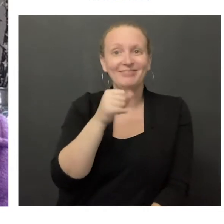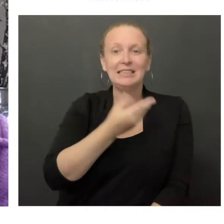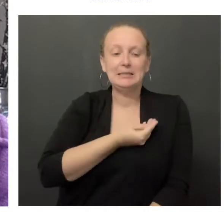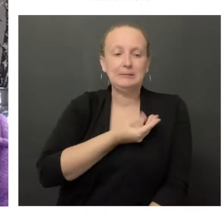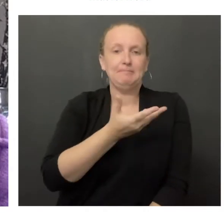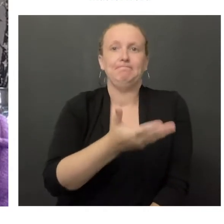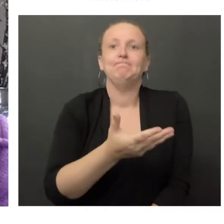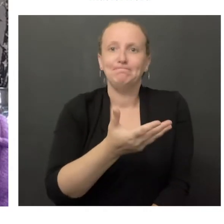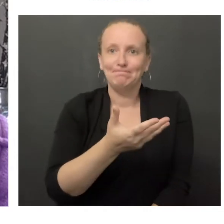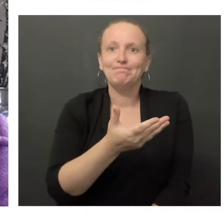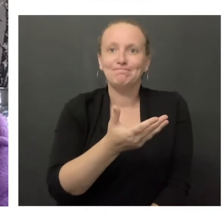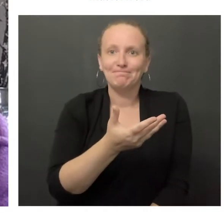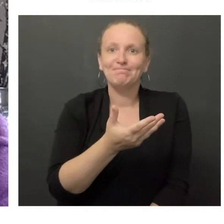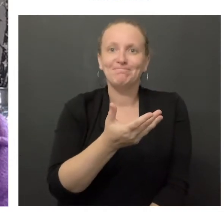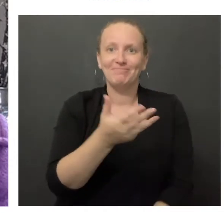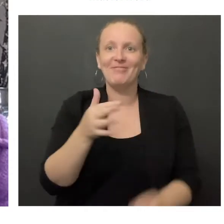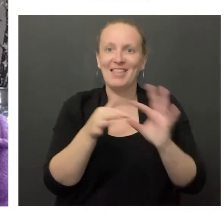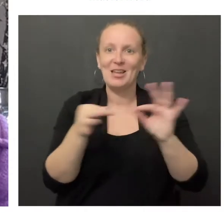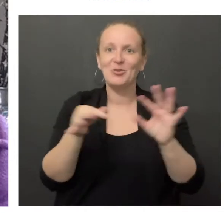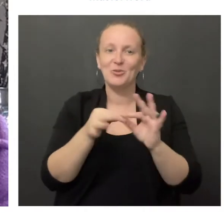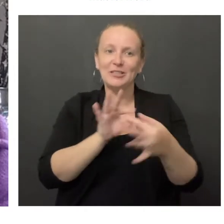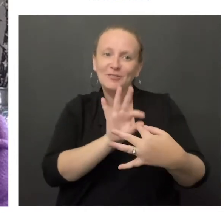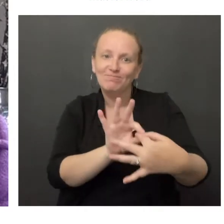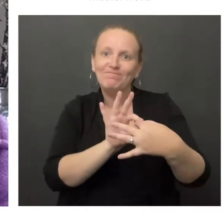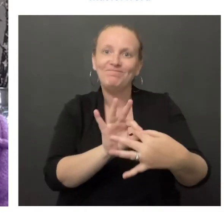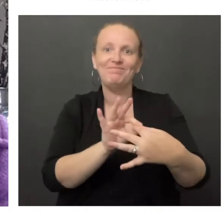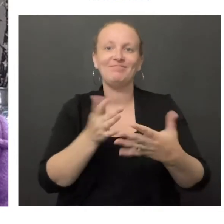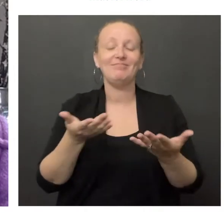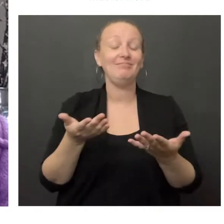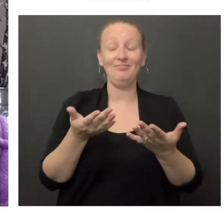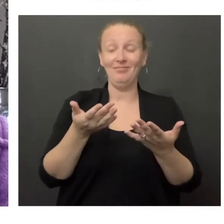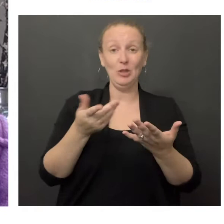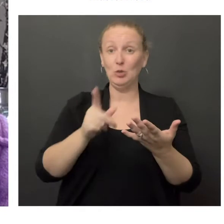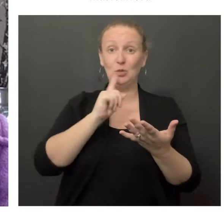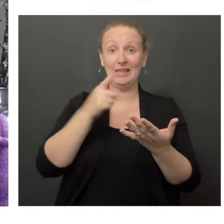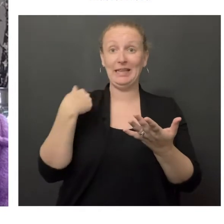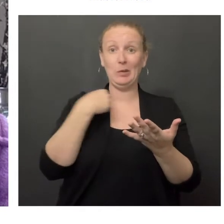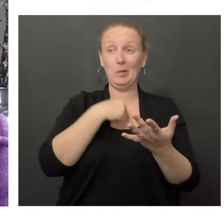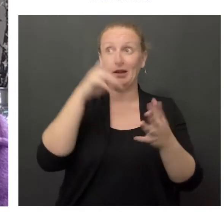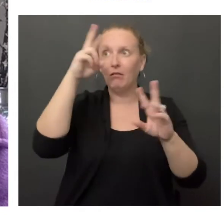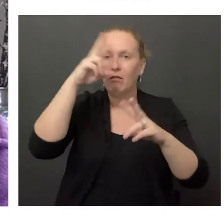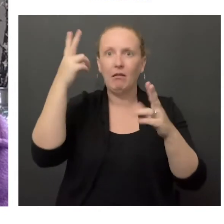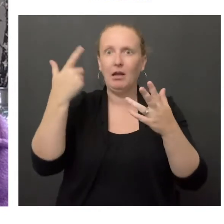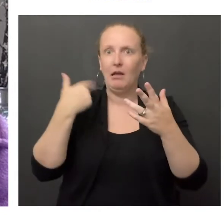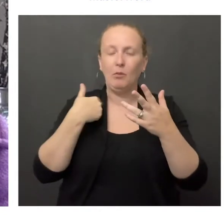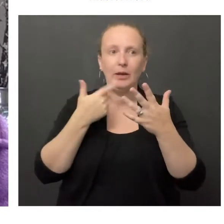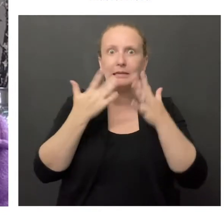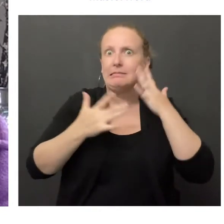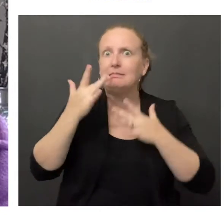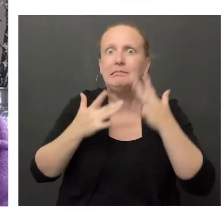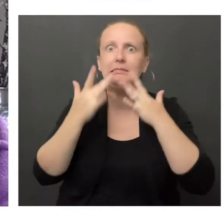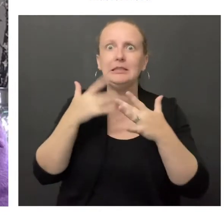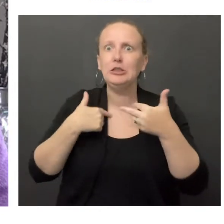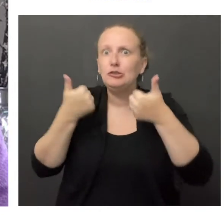It just was a product of, of, ah, making something work. And then you find out, Oh, wow,